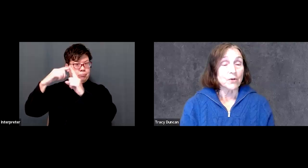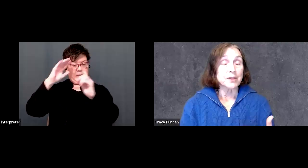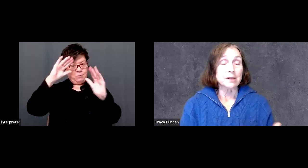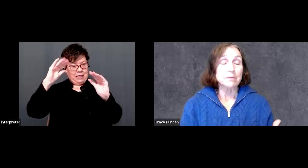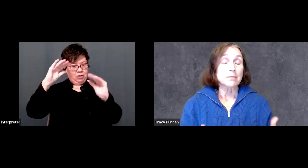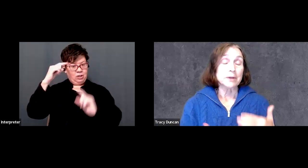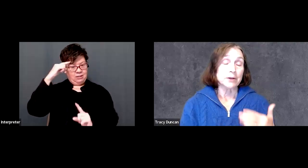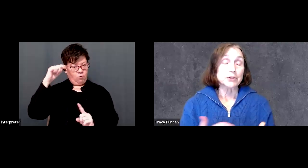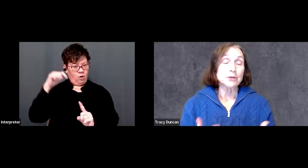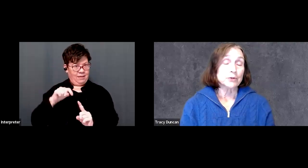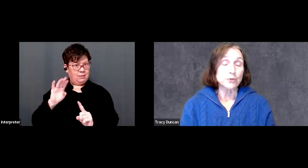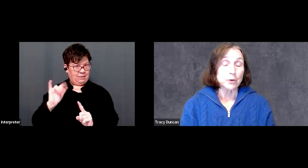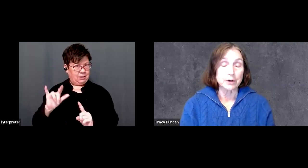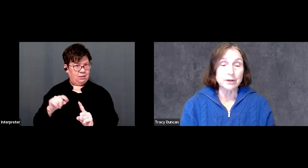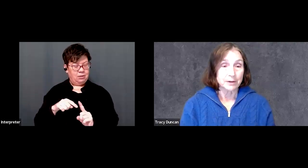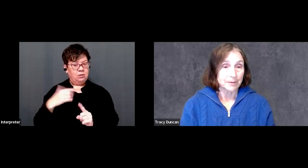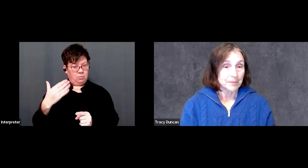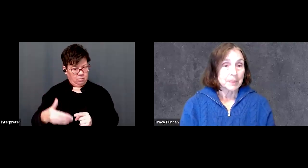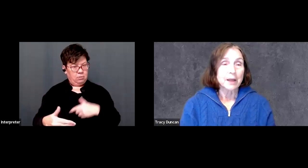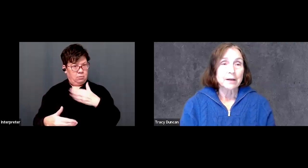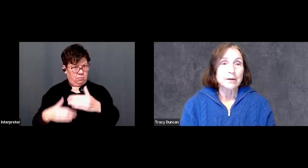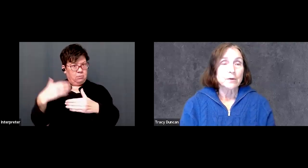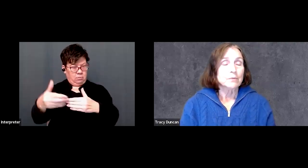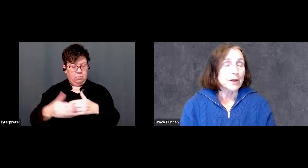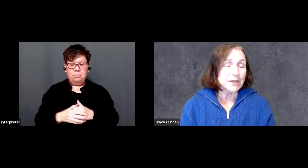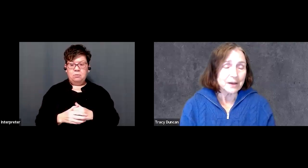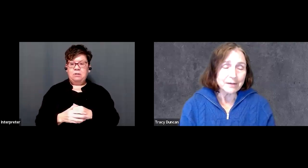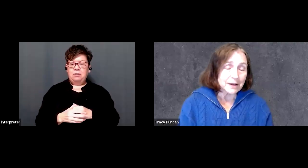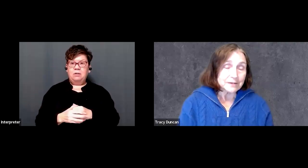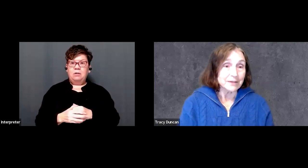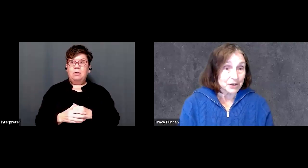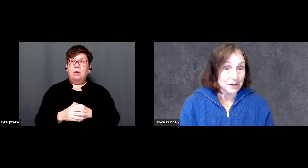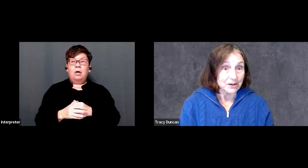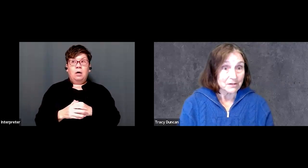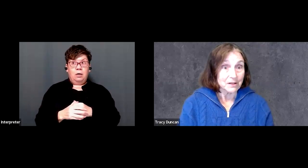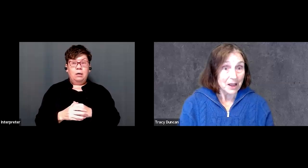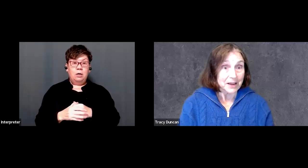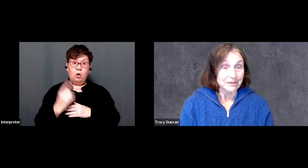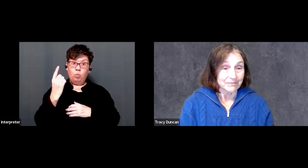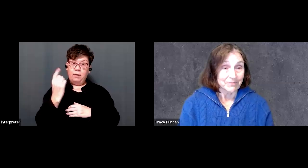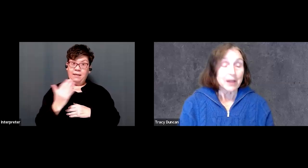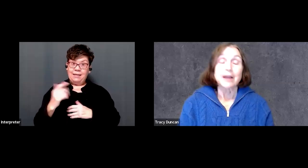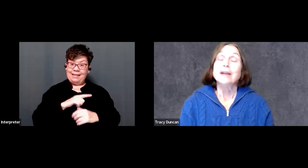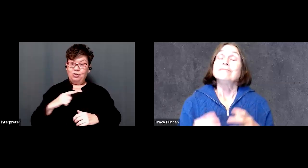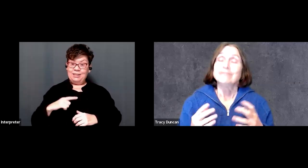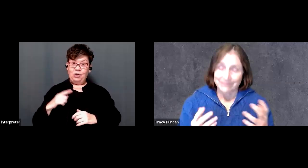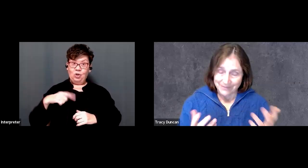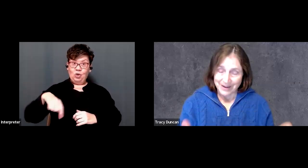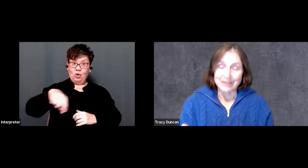for this bill to move forward. One thing that legislators like